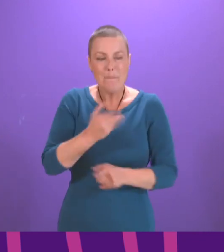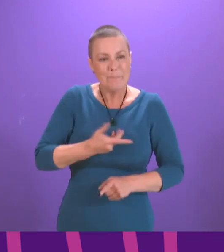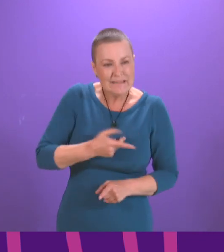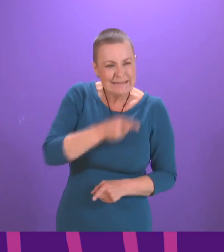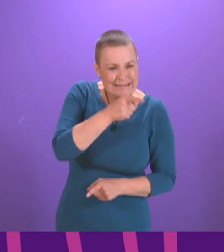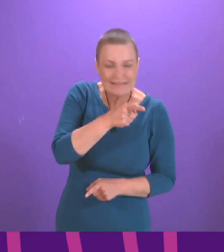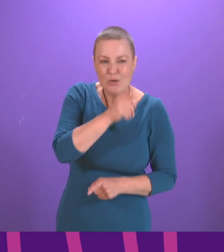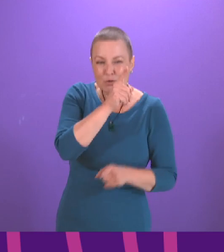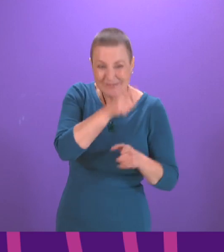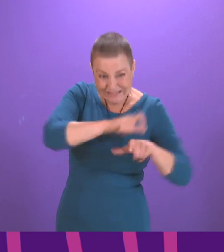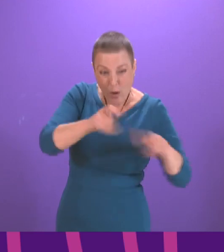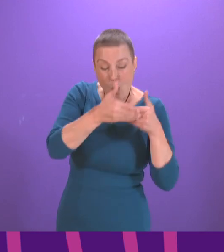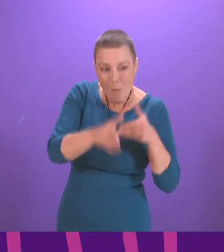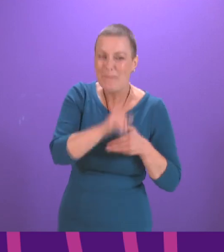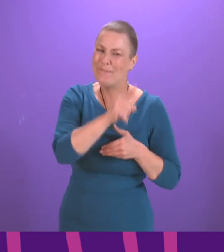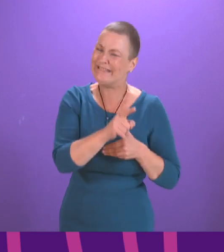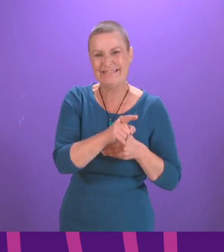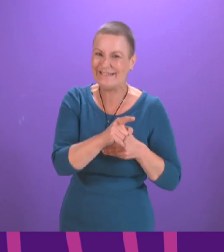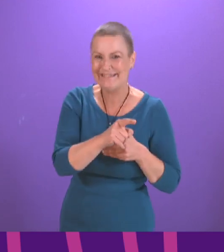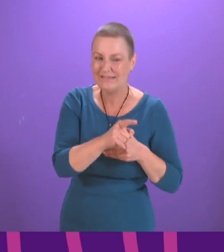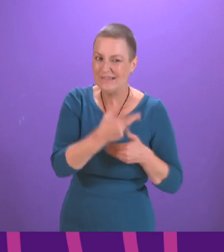their trading restricted are also eligible for support.